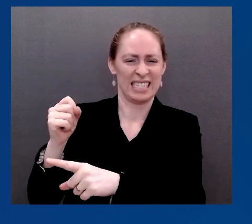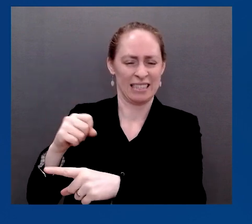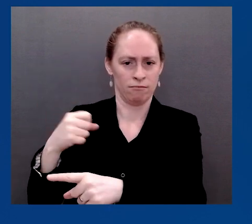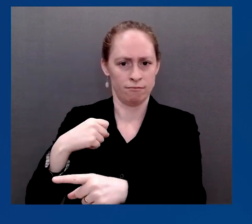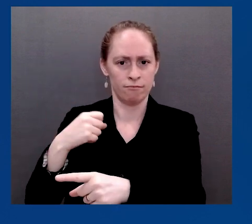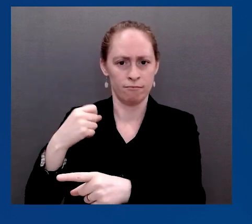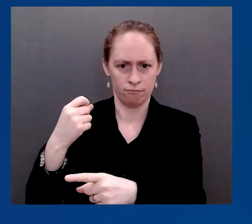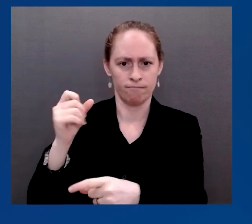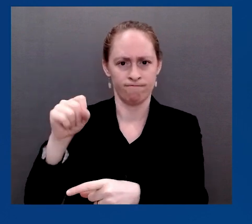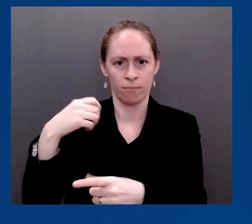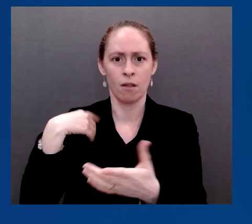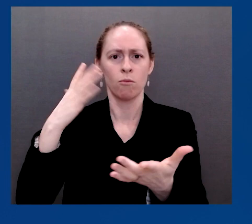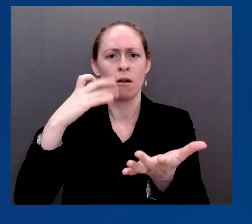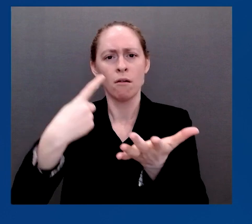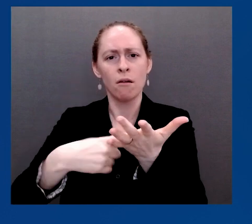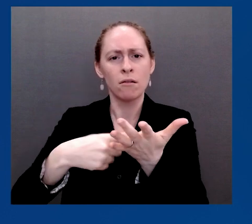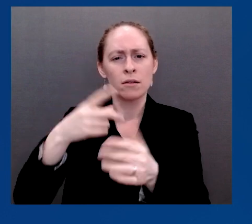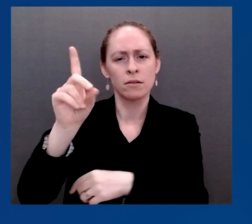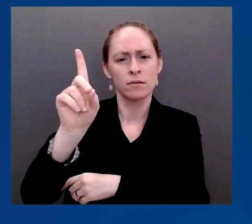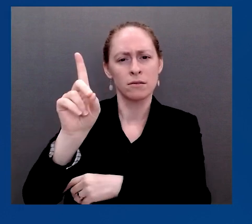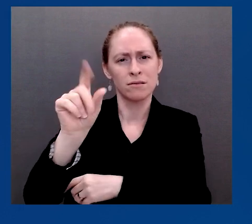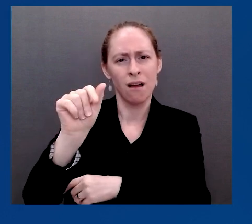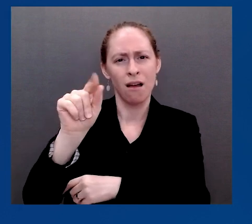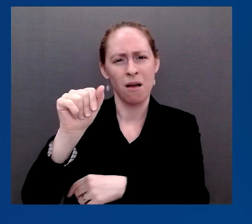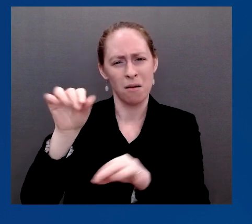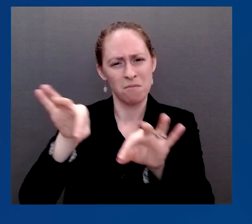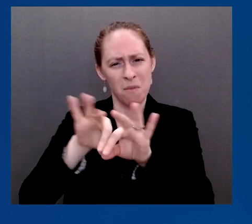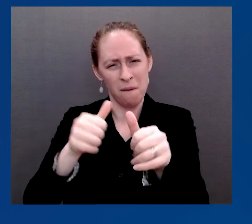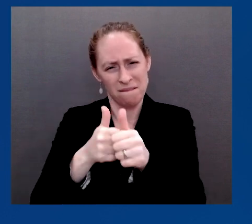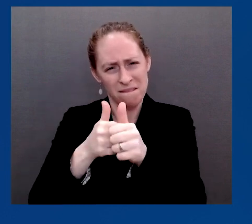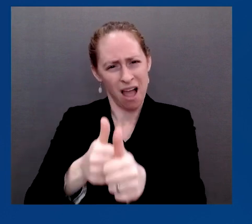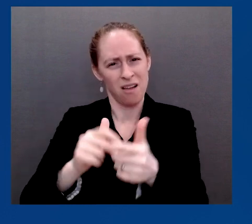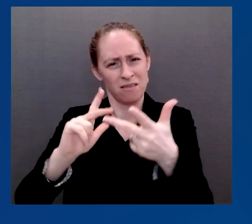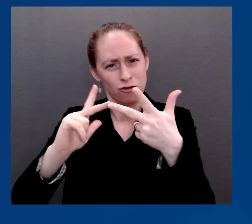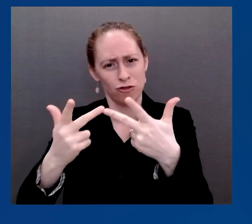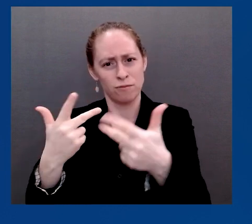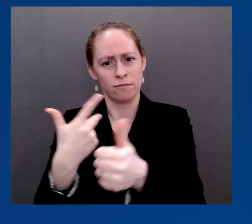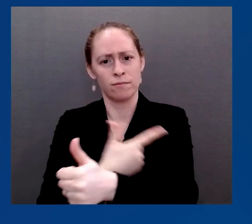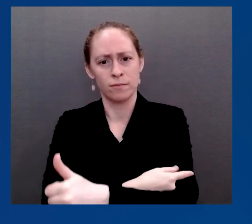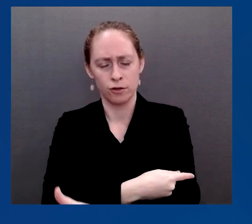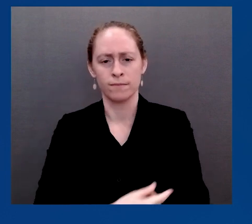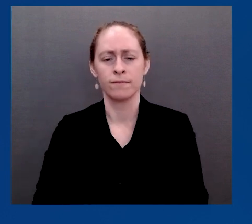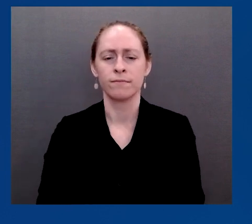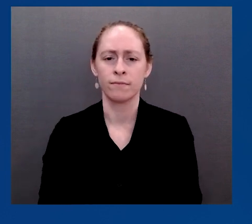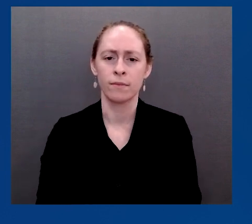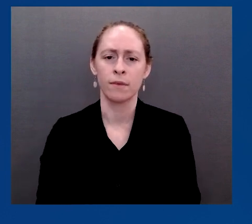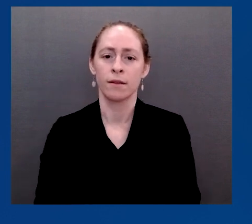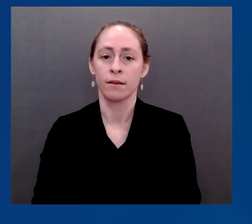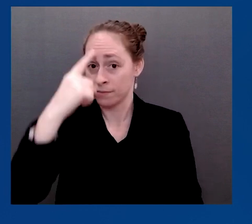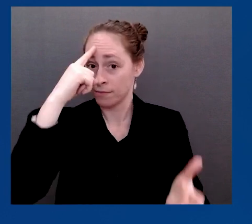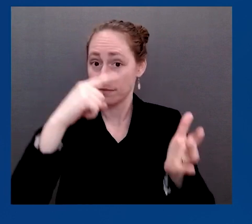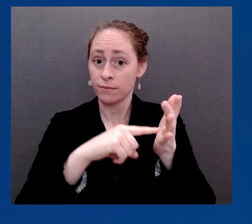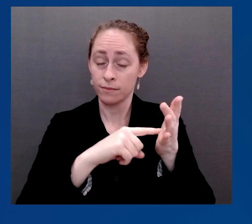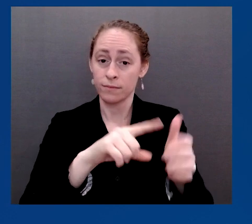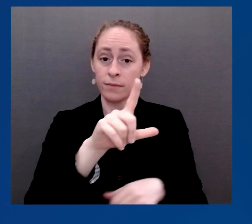I'm going to talk about laboratory data, clinical trial data, and real-world data. Next slide.